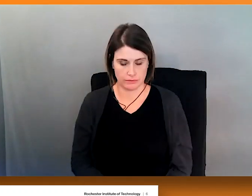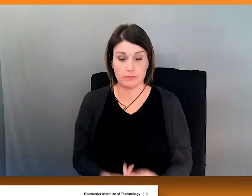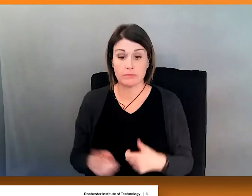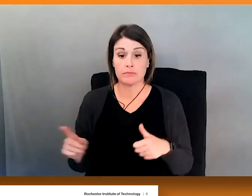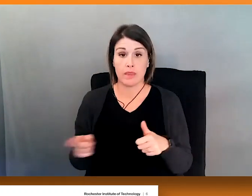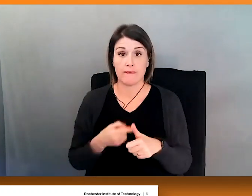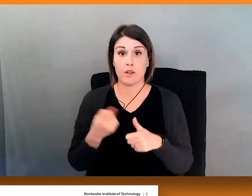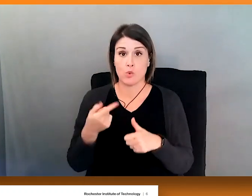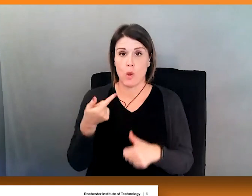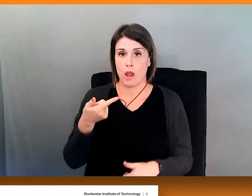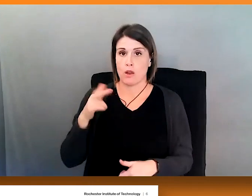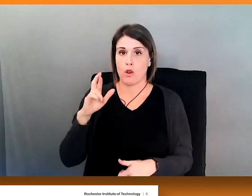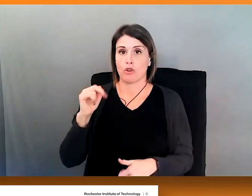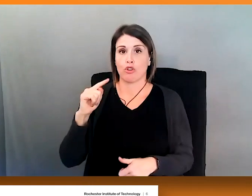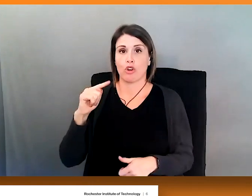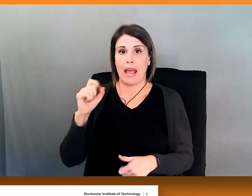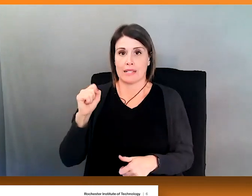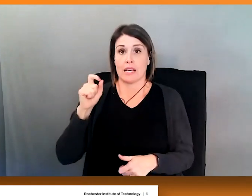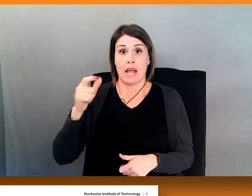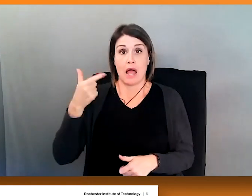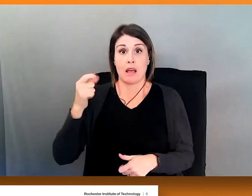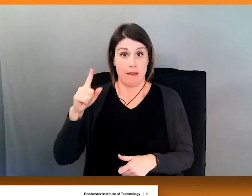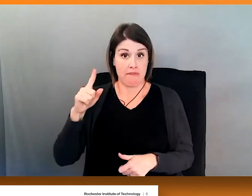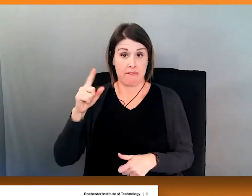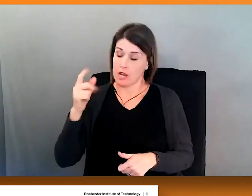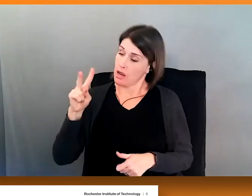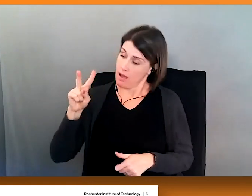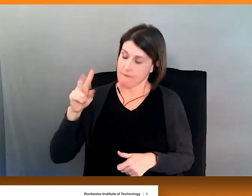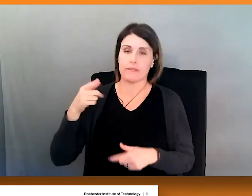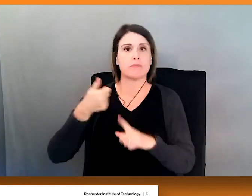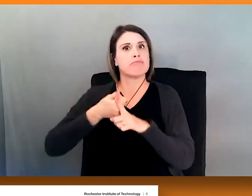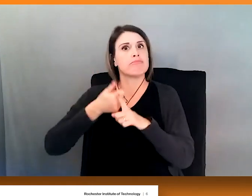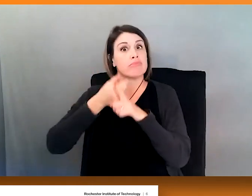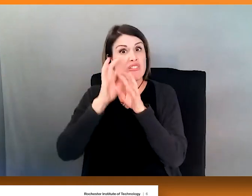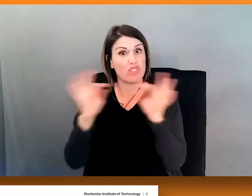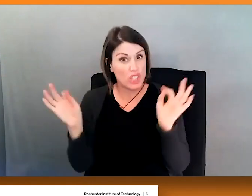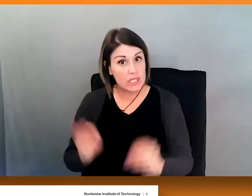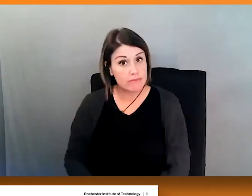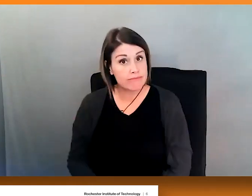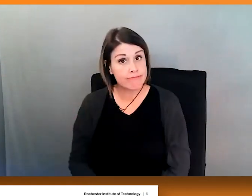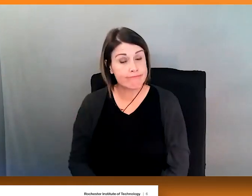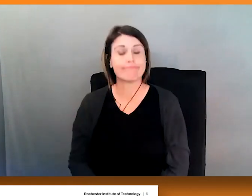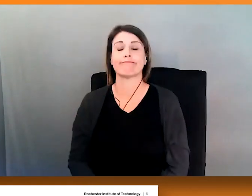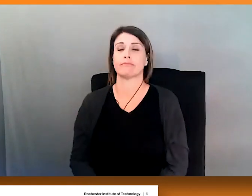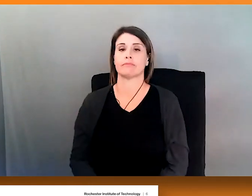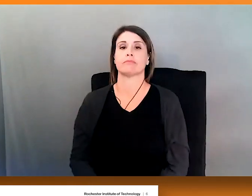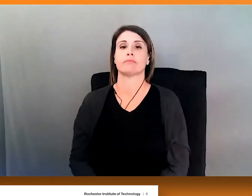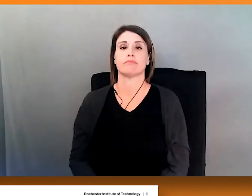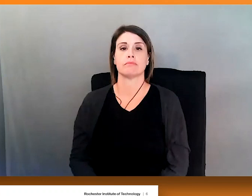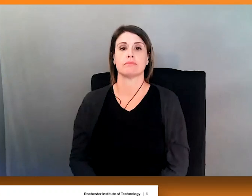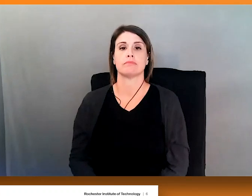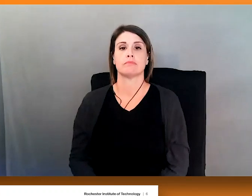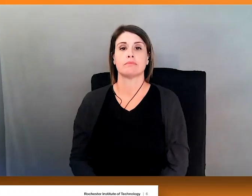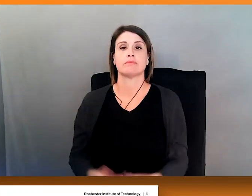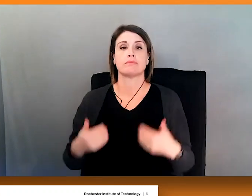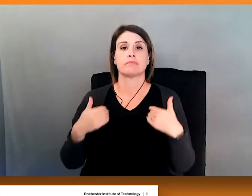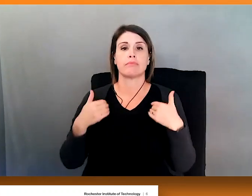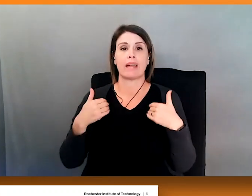so the first one Grants.gov, it's free. It is--it has funding opportunities